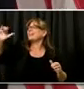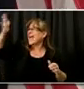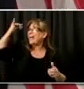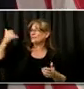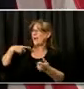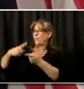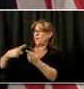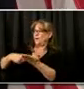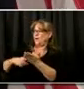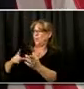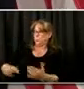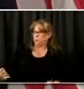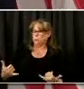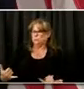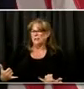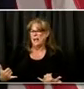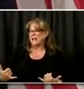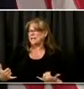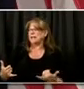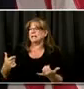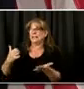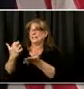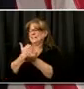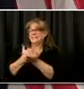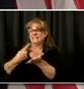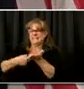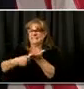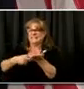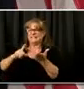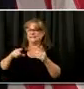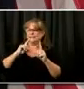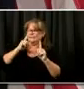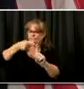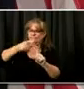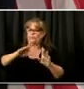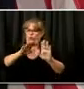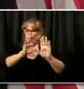kids and for the district to be able to receive the resources they need to educate those kids.